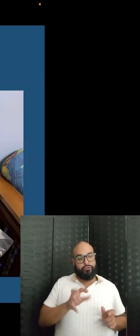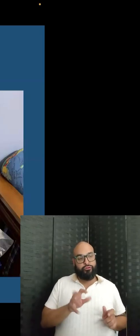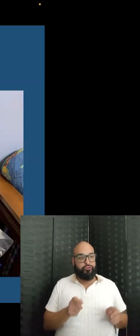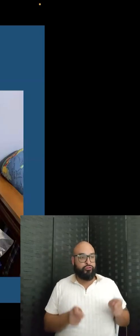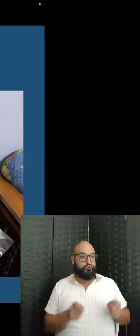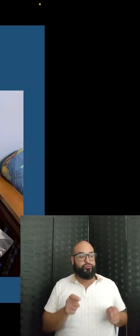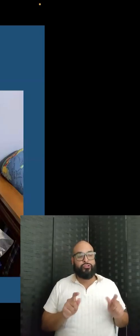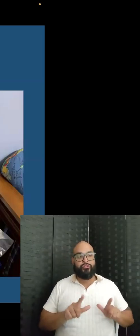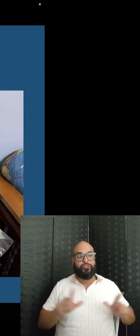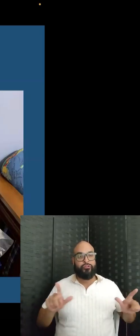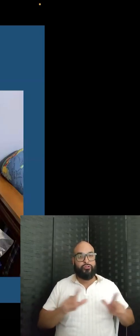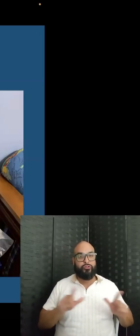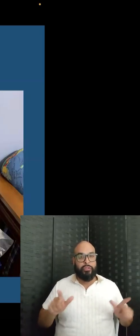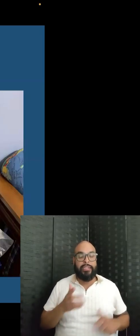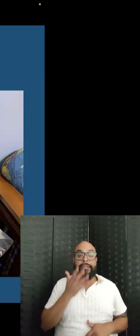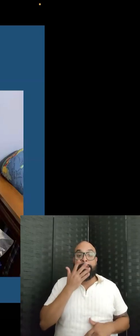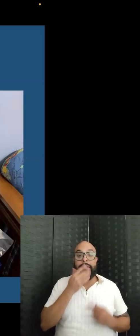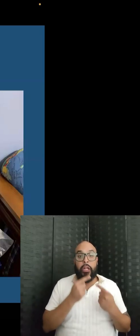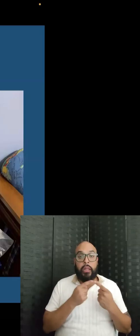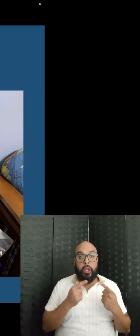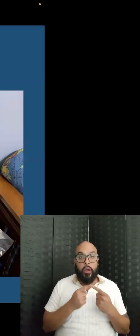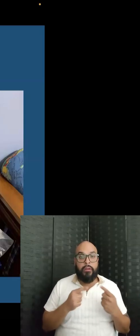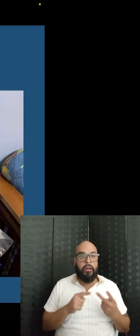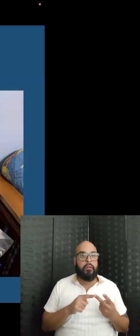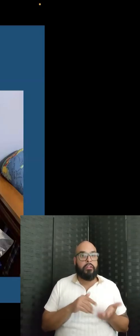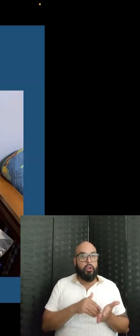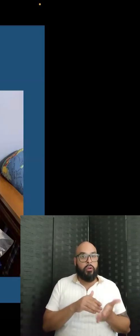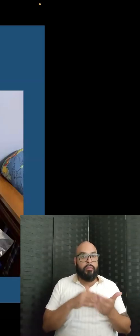Oftentimes, there's a line marker that can be used to try to keep their place.